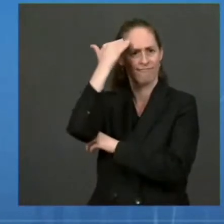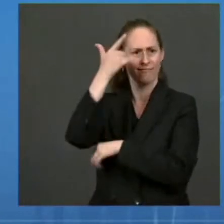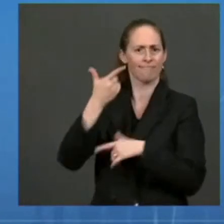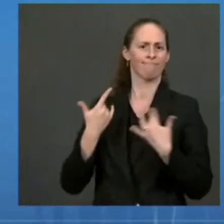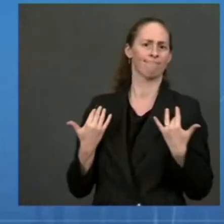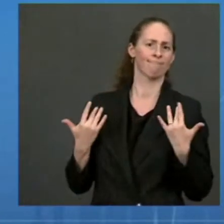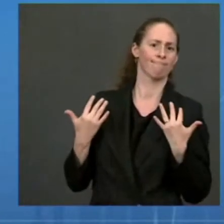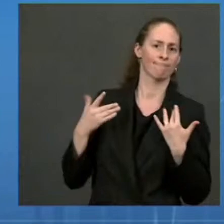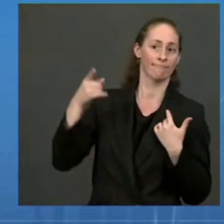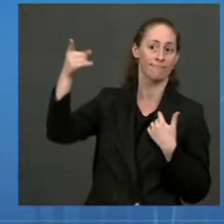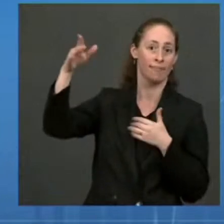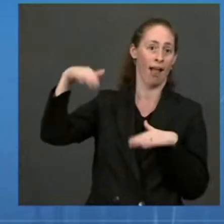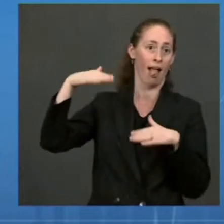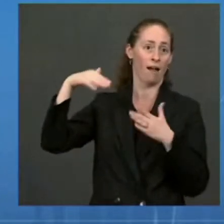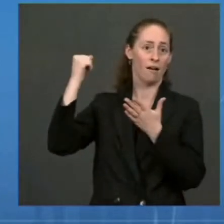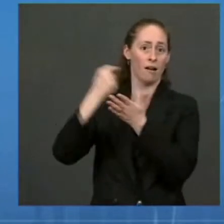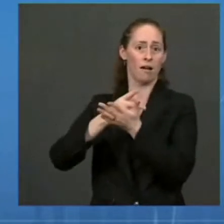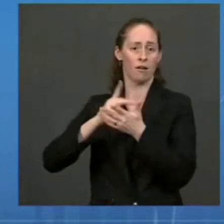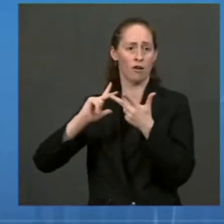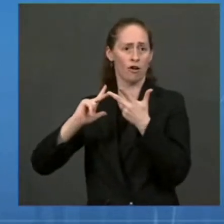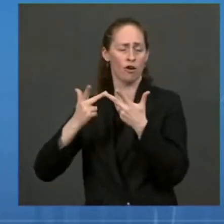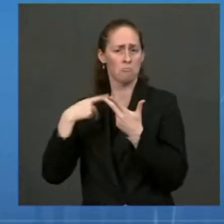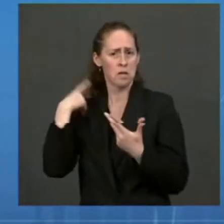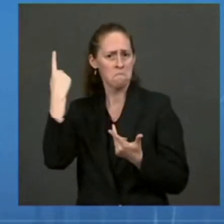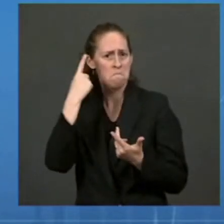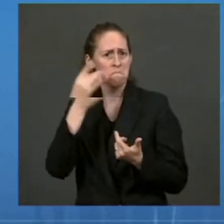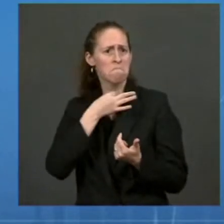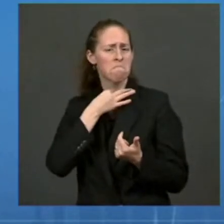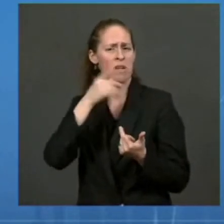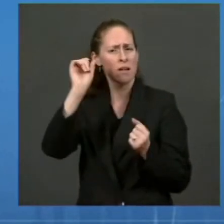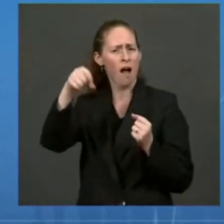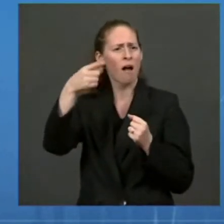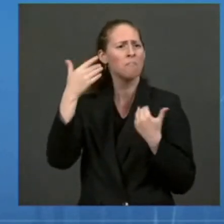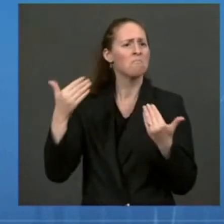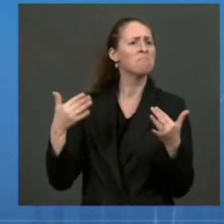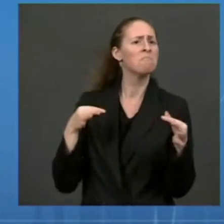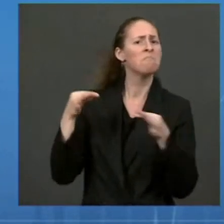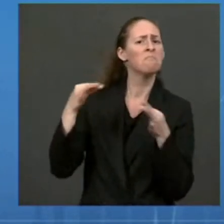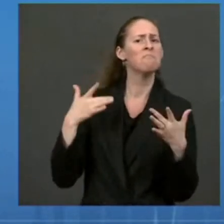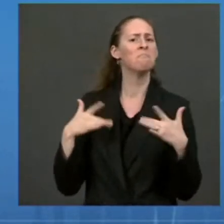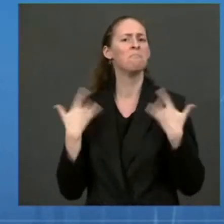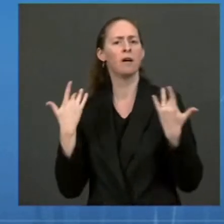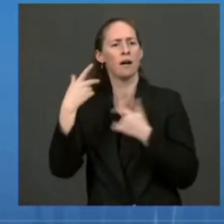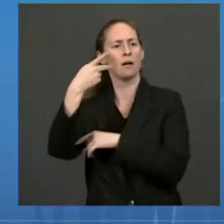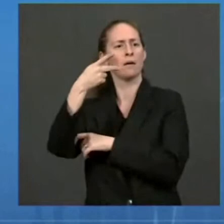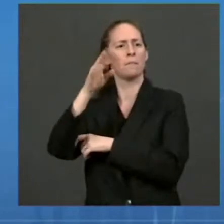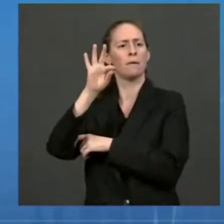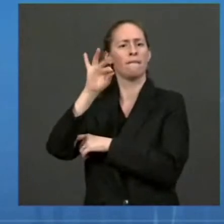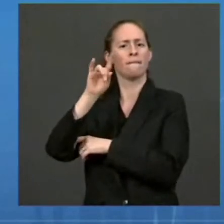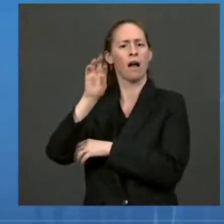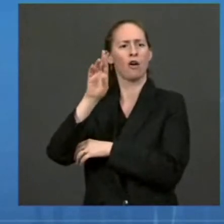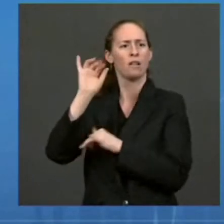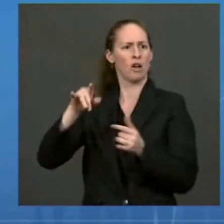WITH THE LOOMING APPROVAL OF THE BOOSTER SHOTS, THE PFIZER BOOSTER, CAN YOU PROVIDE AN